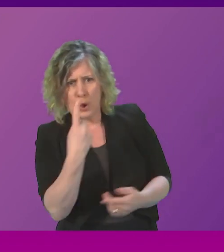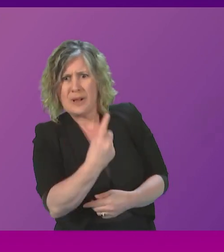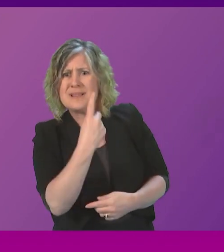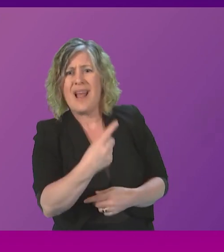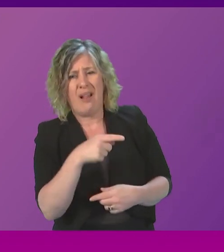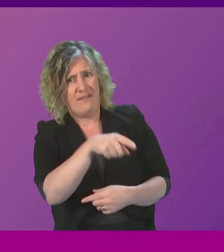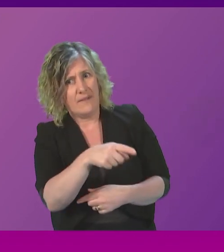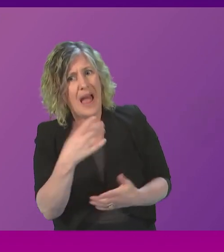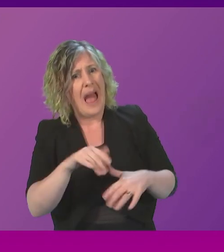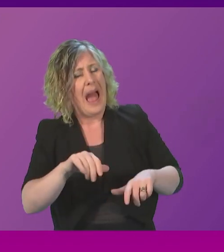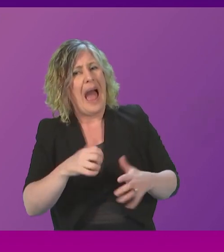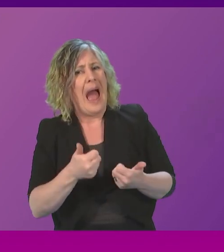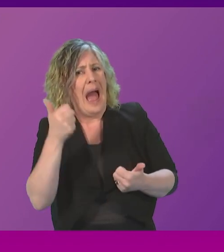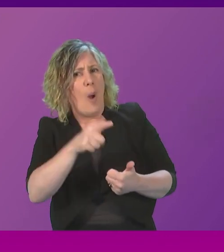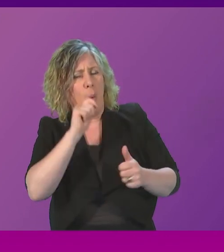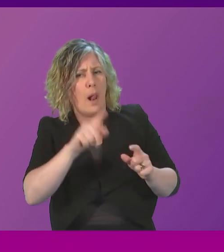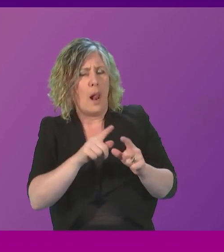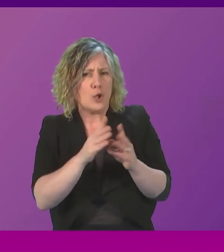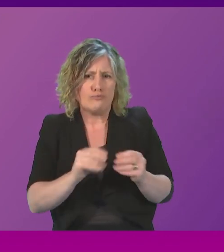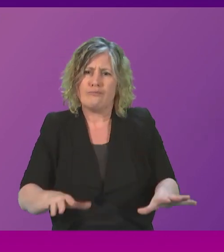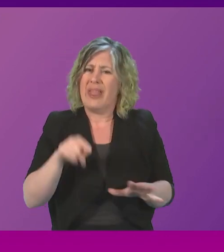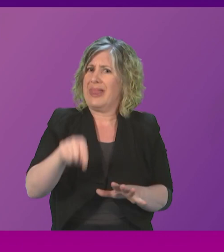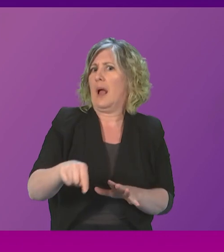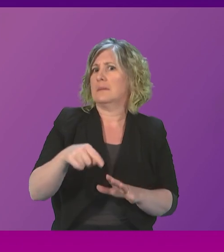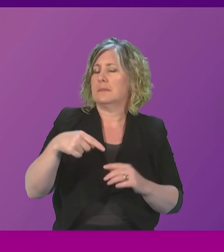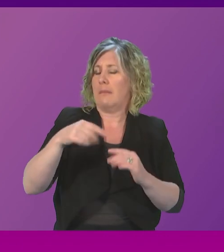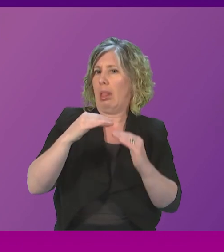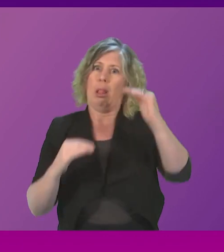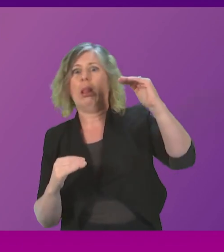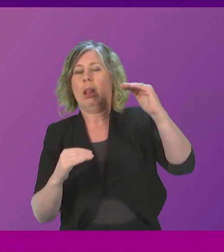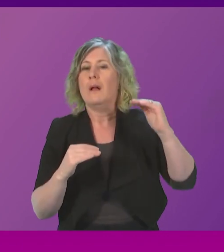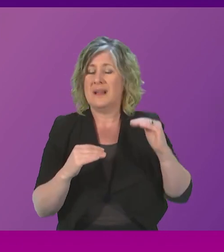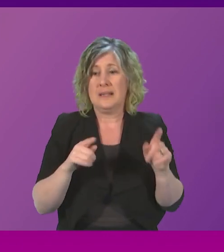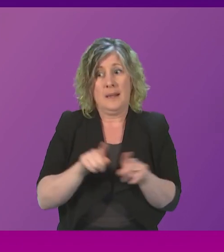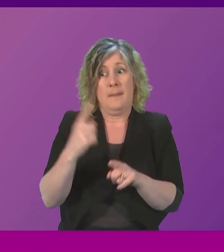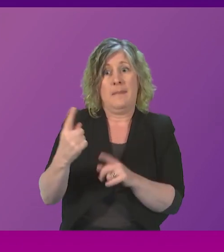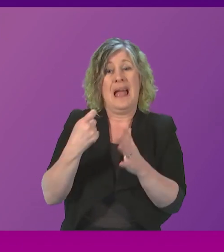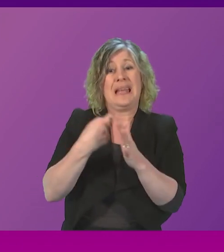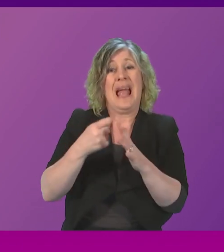Does he now accept that Kate Forbes was absolutely right when she said that current SNP policies